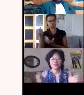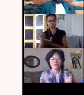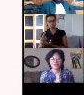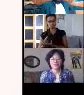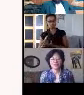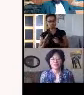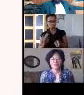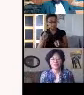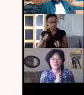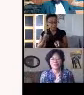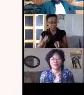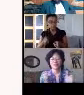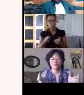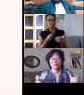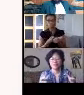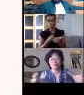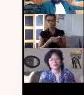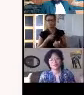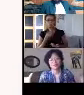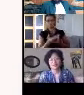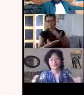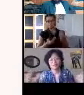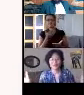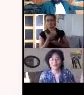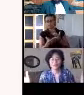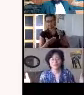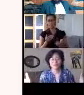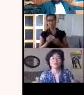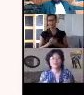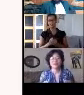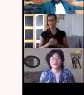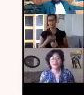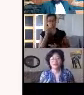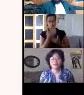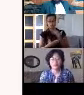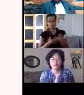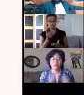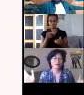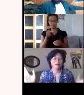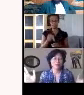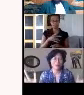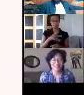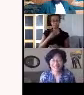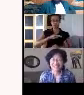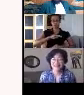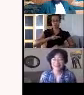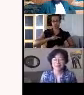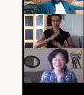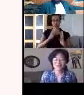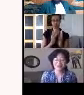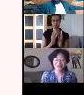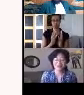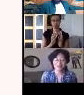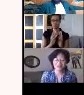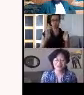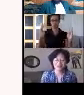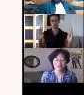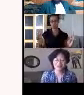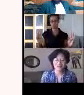as the resources build out, then they move out. But the penguins move out. But we need